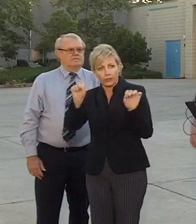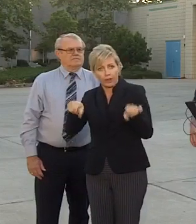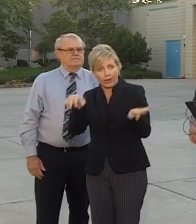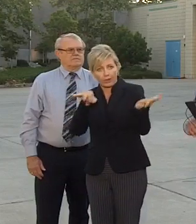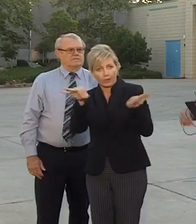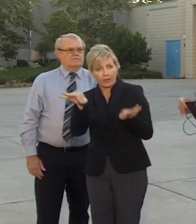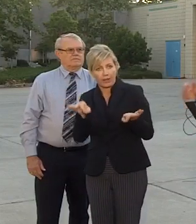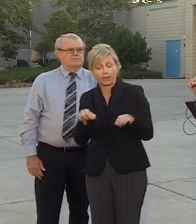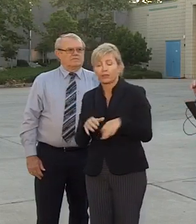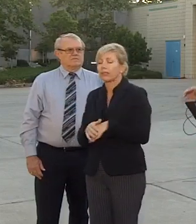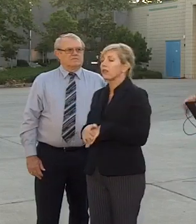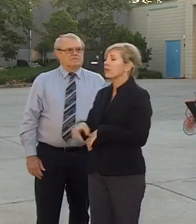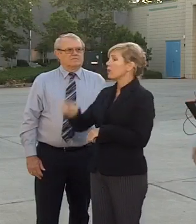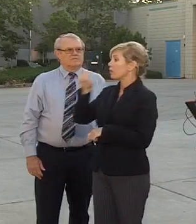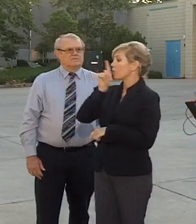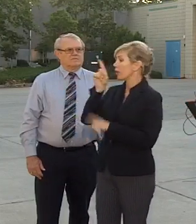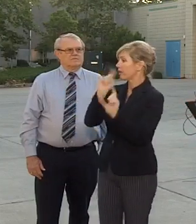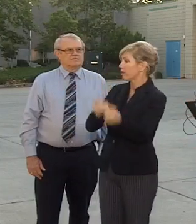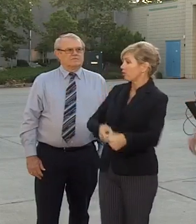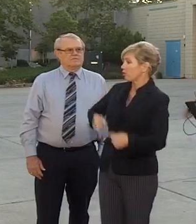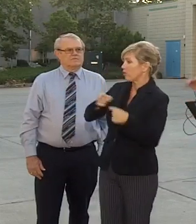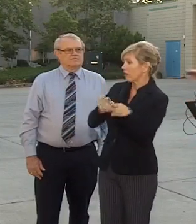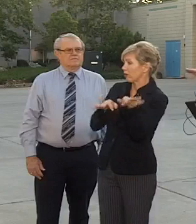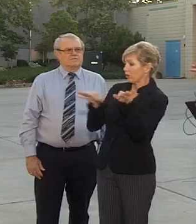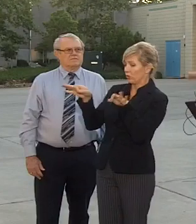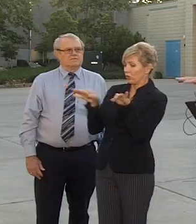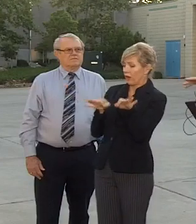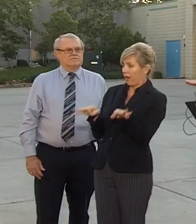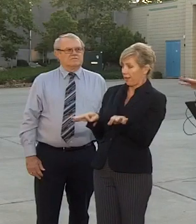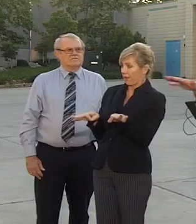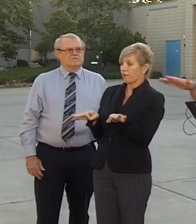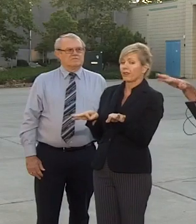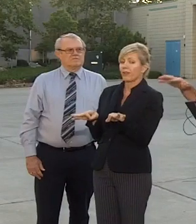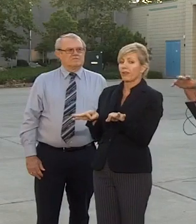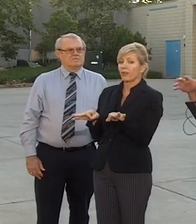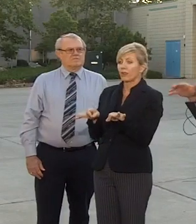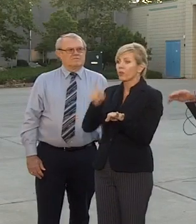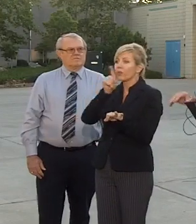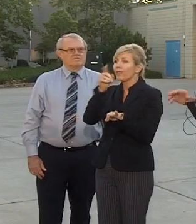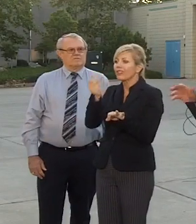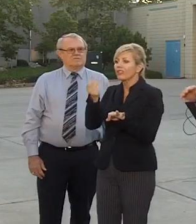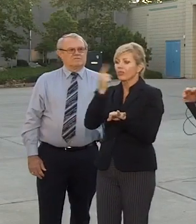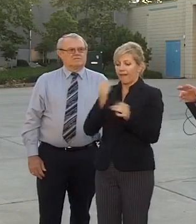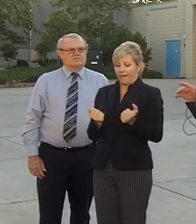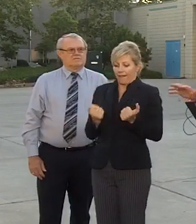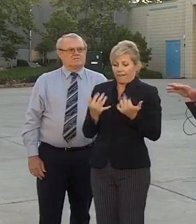it's very difficult to describe if you can imagine it's like fingers everywhere these are the open